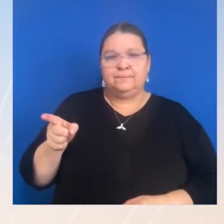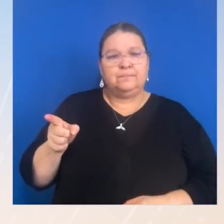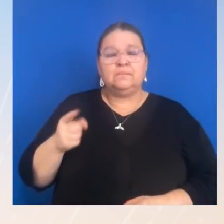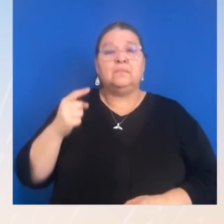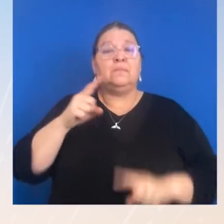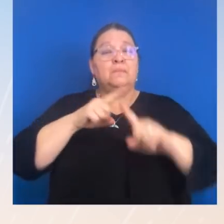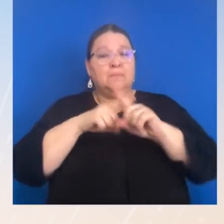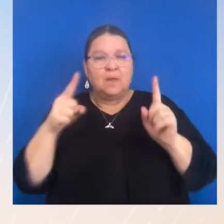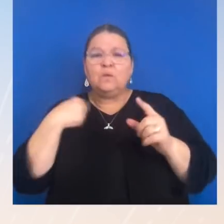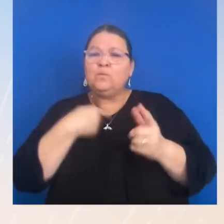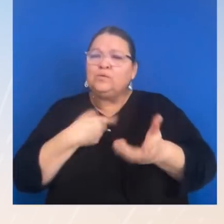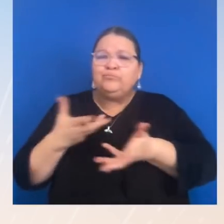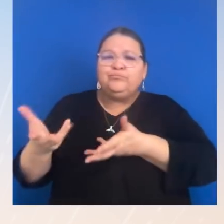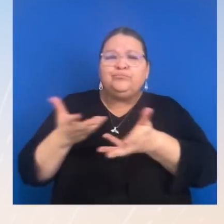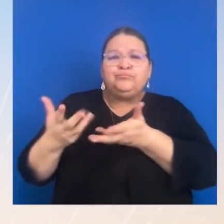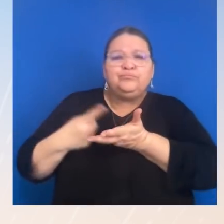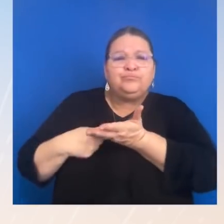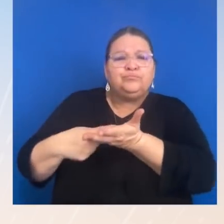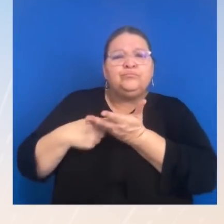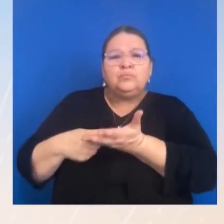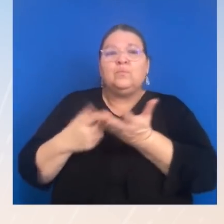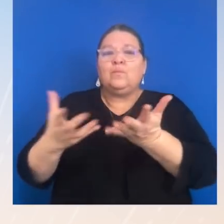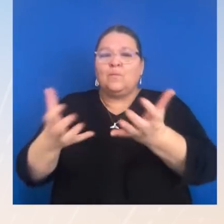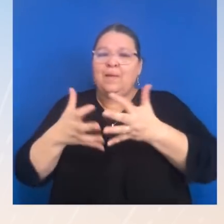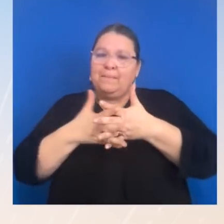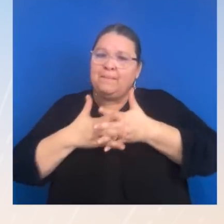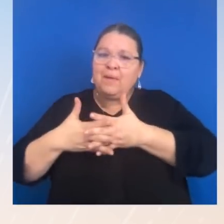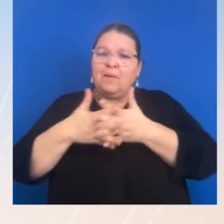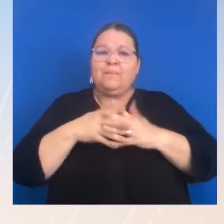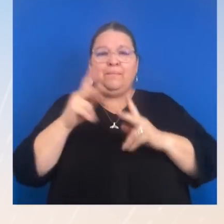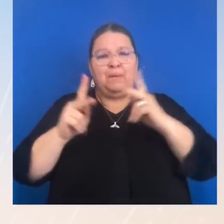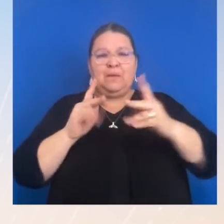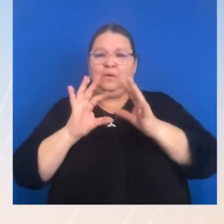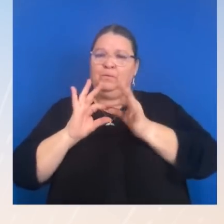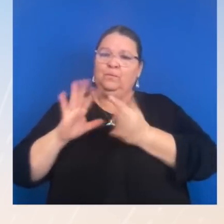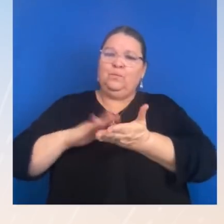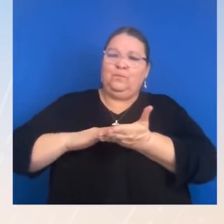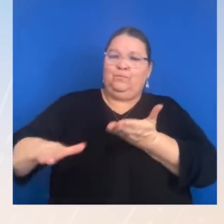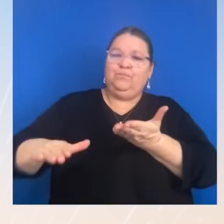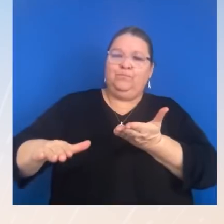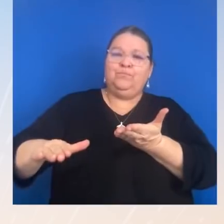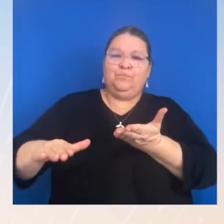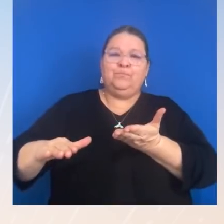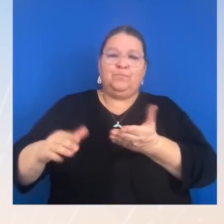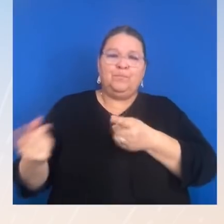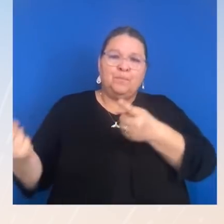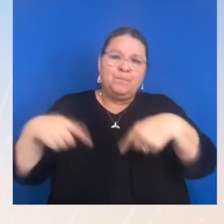Largely, the conversation was about our approach to the Western Hemisphere. Certainly, Venezuela, as you all know,